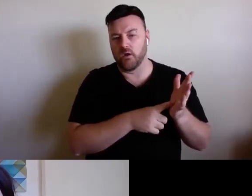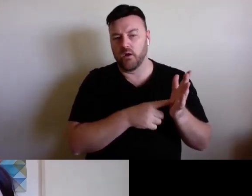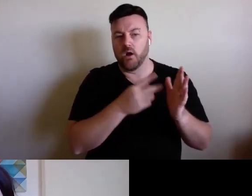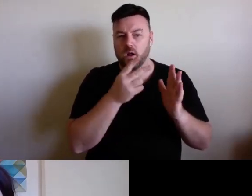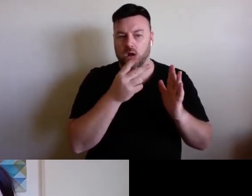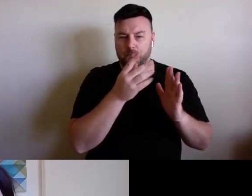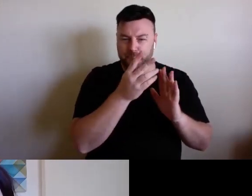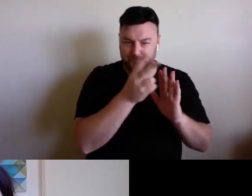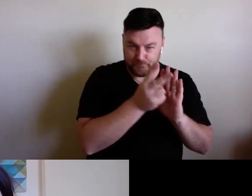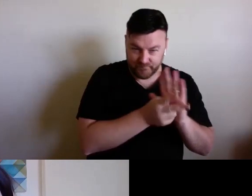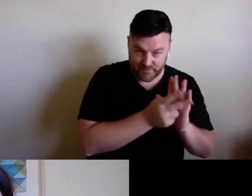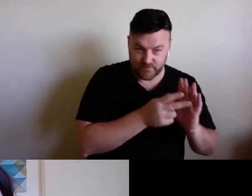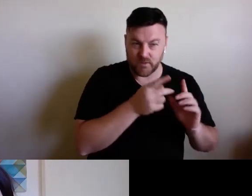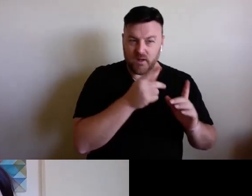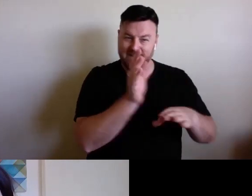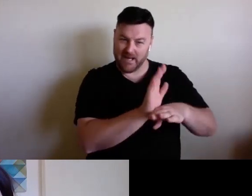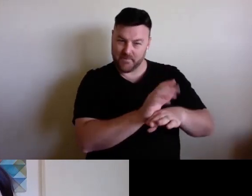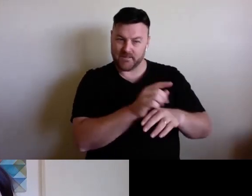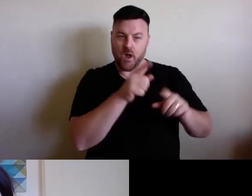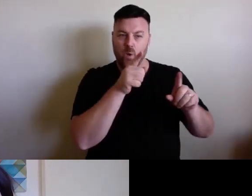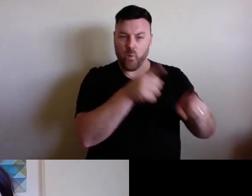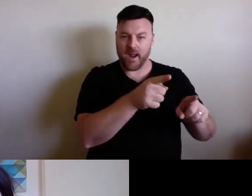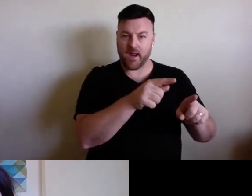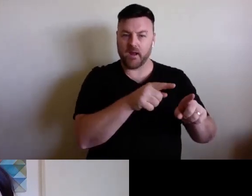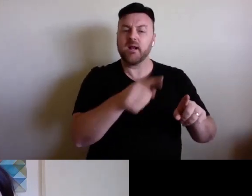day about 10 years ago - they had this brand or idea that was built to